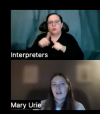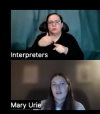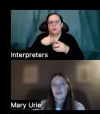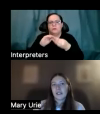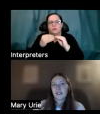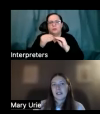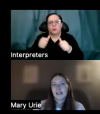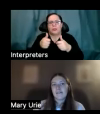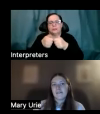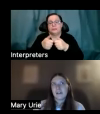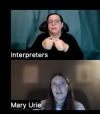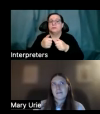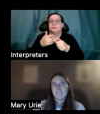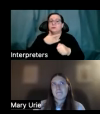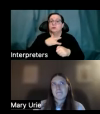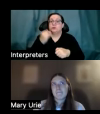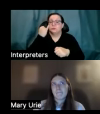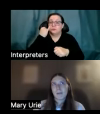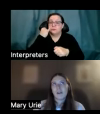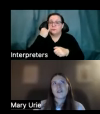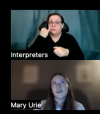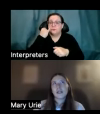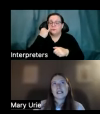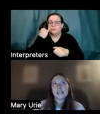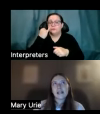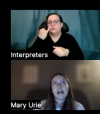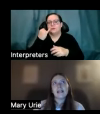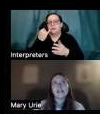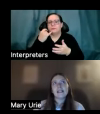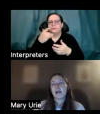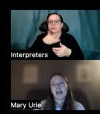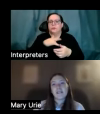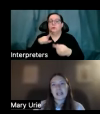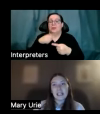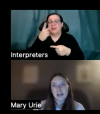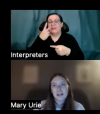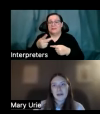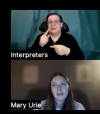Usually, if usually, when I see that is like if I email them,